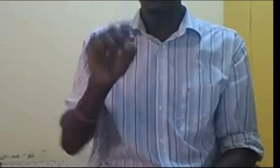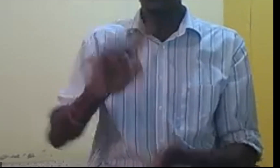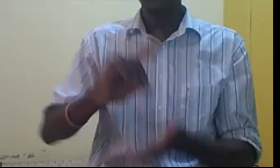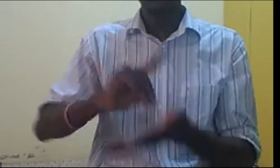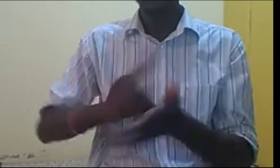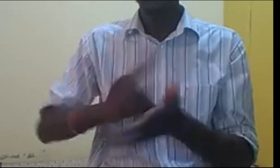So making sure program on education becomes a somewhat assessment to everybody as well we are really pleading about on this platform.